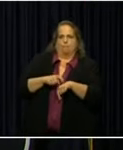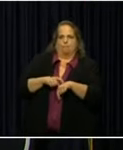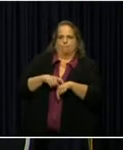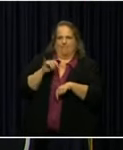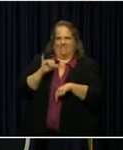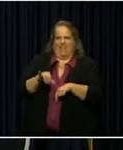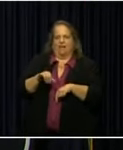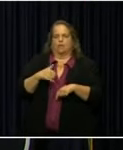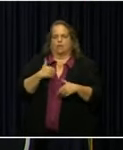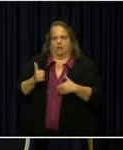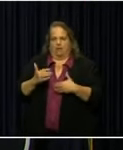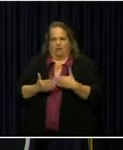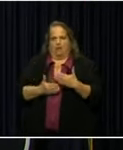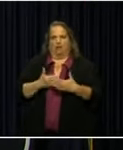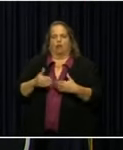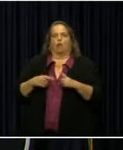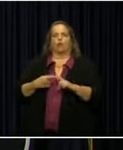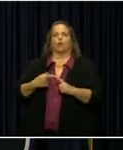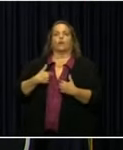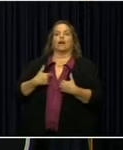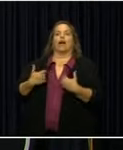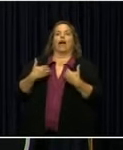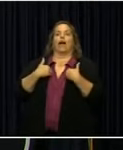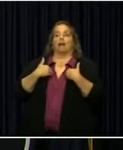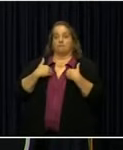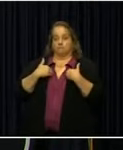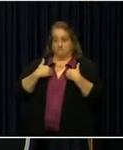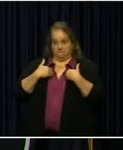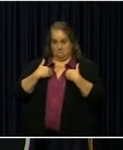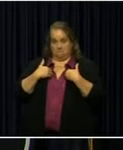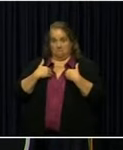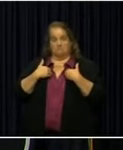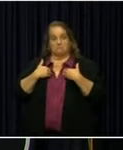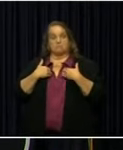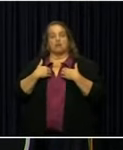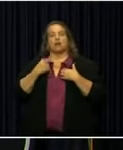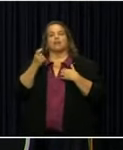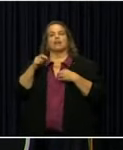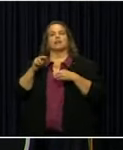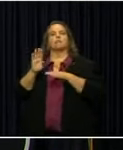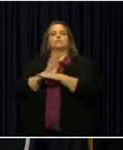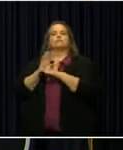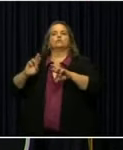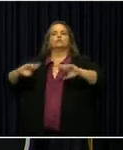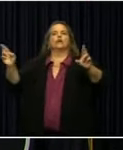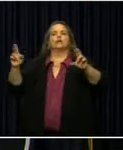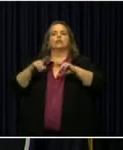SUPERINTENDENTS ON MONDAY BIFF MAKE A RECOMMENDATION.